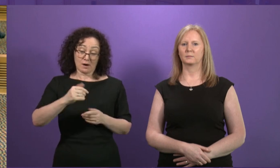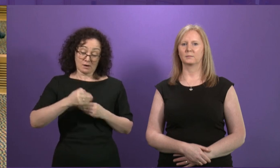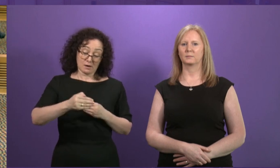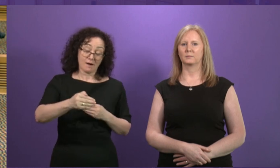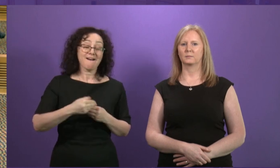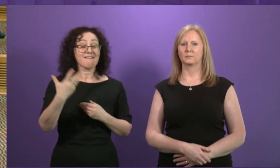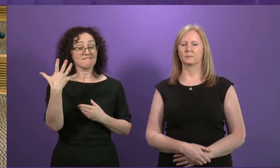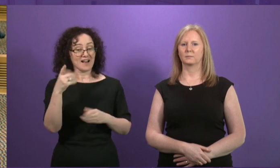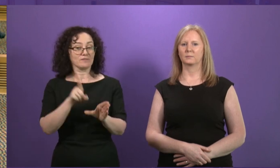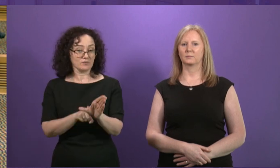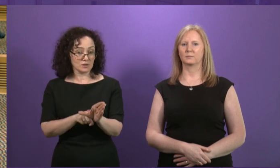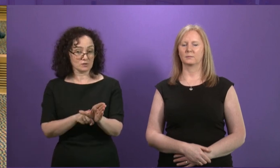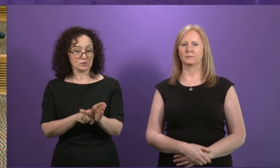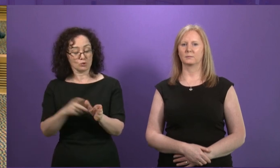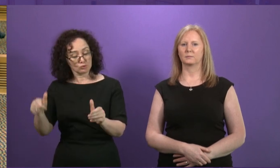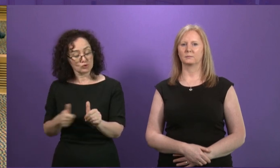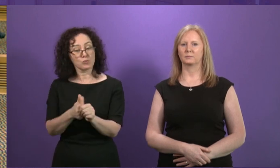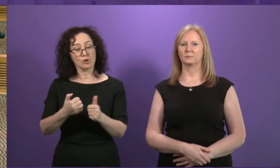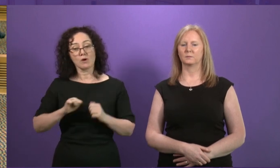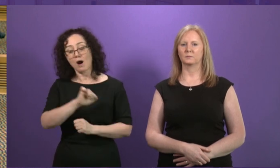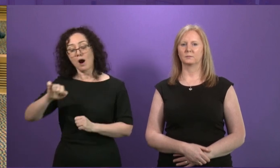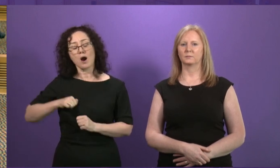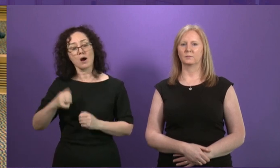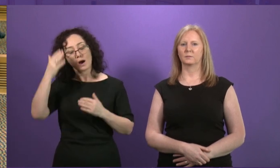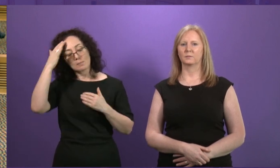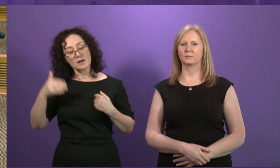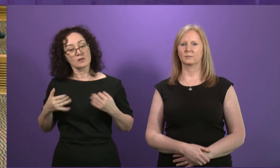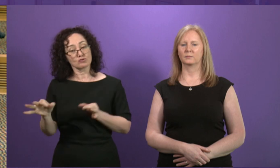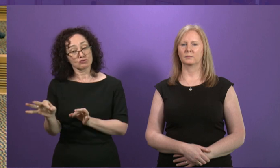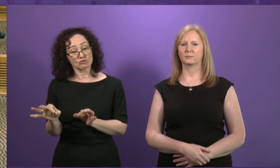of the mental health strategy. In addition, we are providing support to Bipolar Scotland,